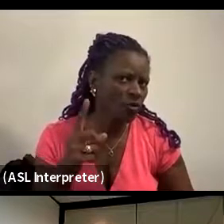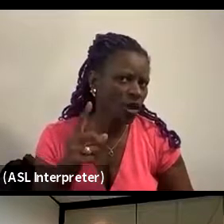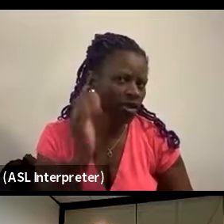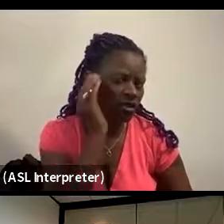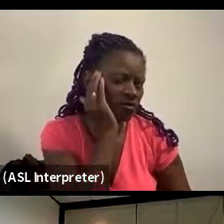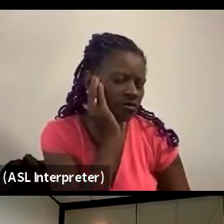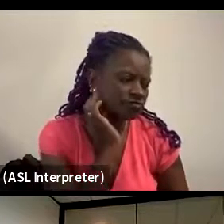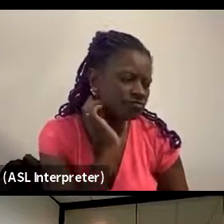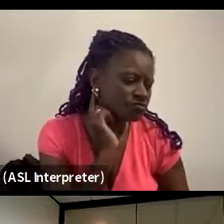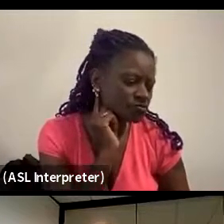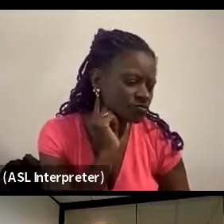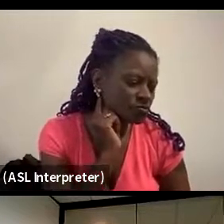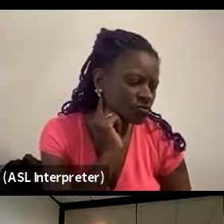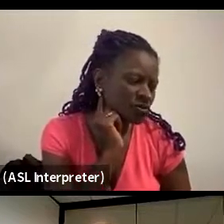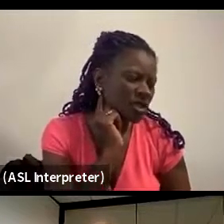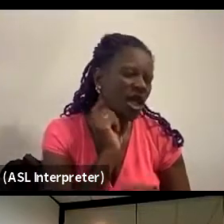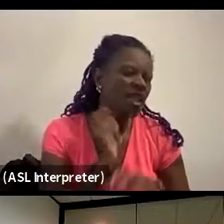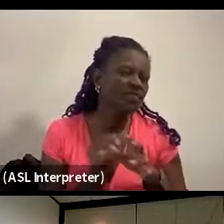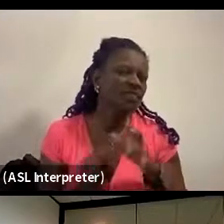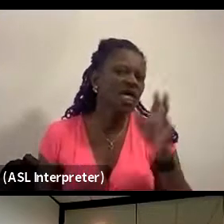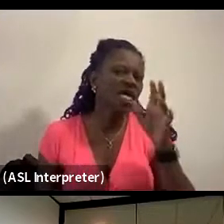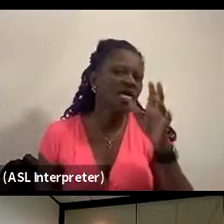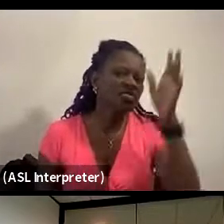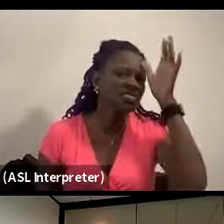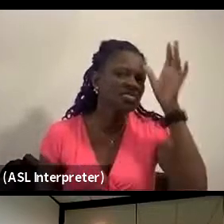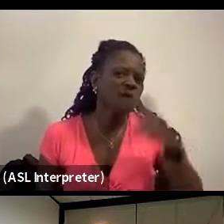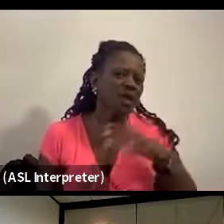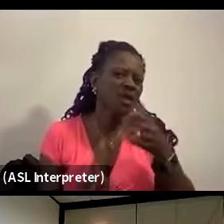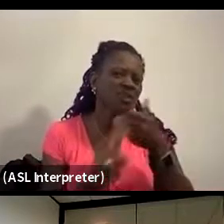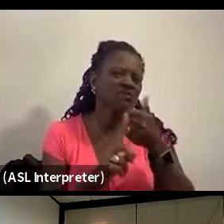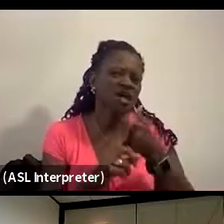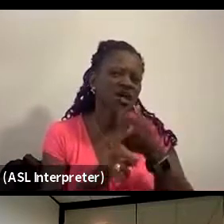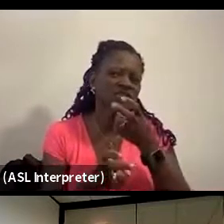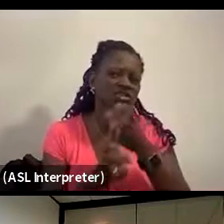Hold on one second. OK, and Michael, you can feel free to